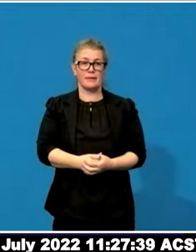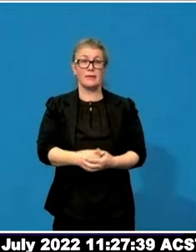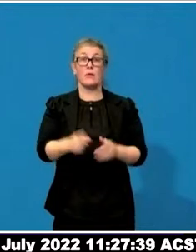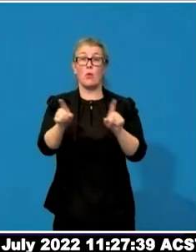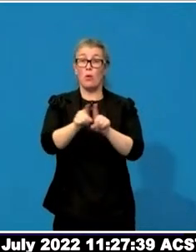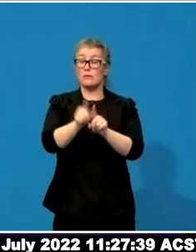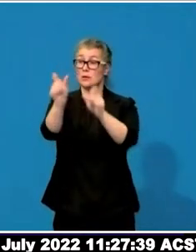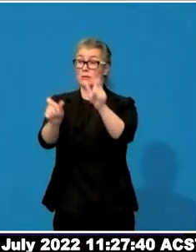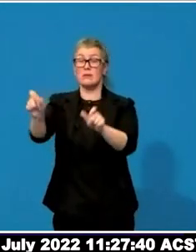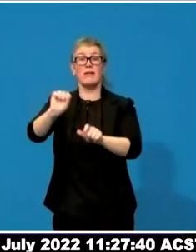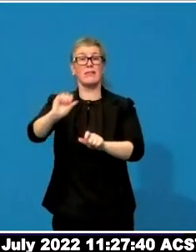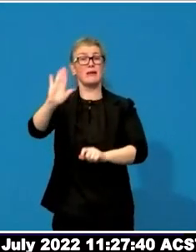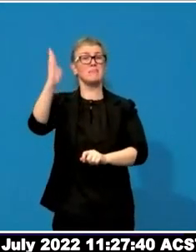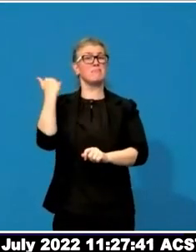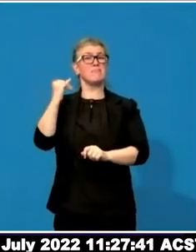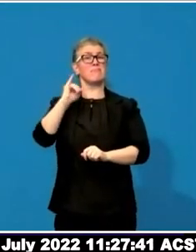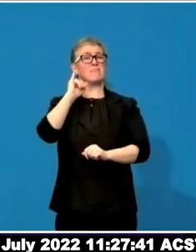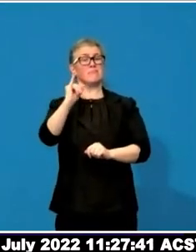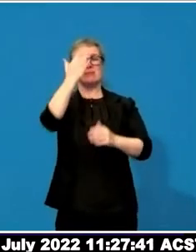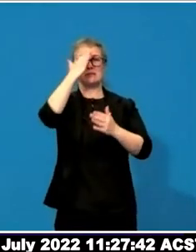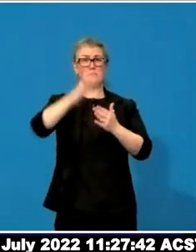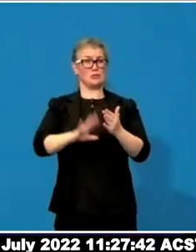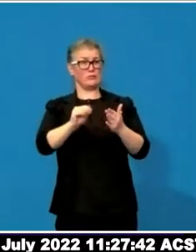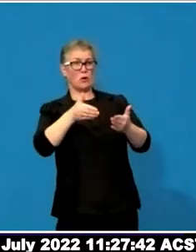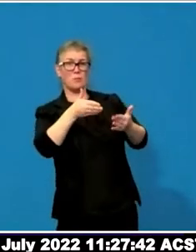The second category of barriers is barriers to accessing the scheme.